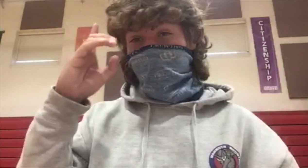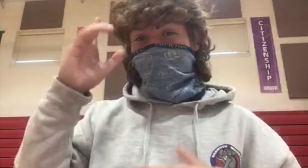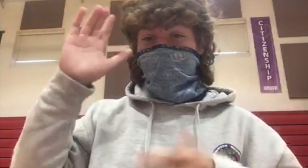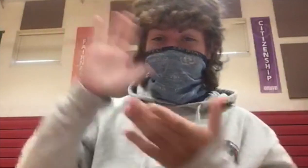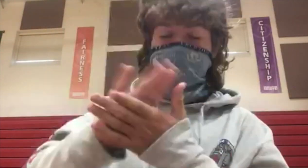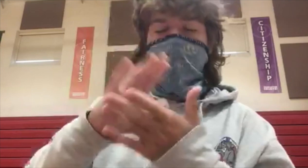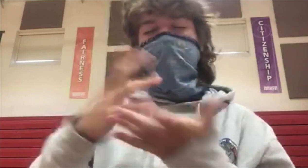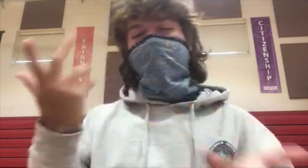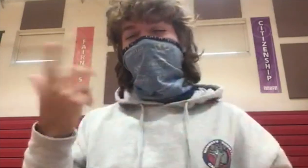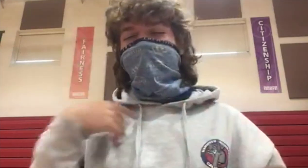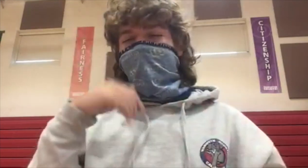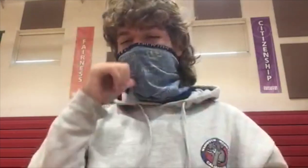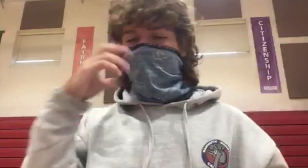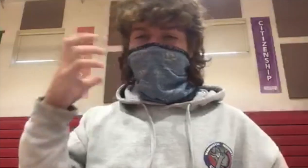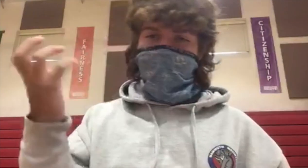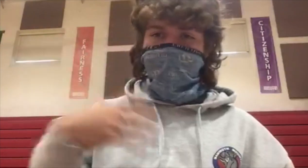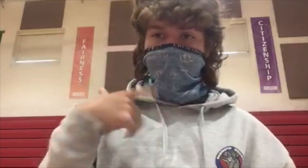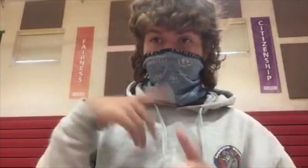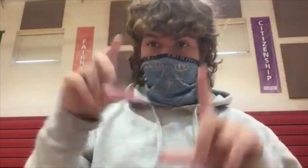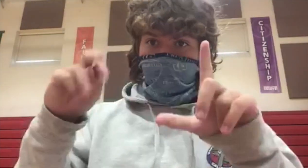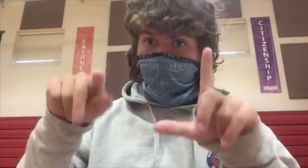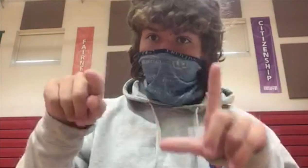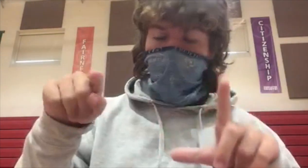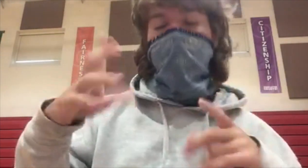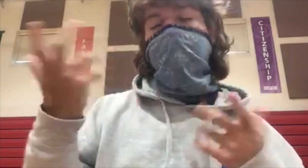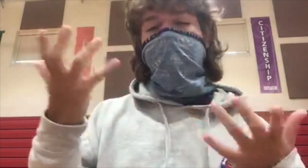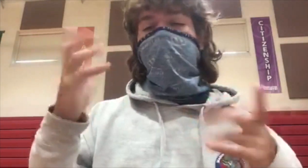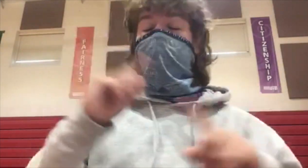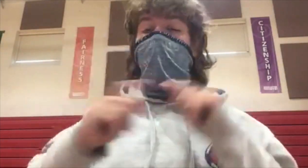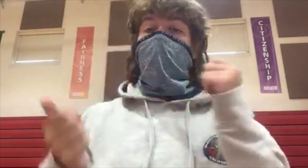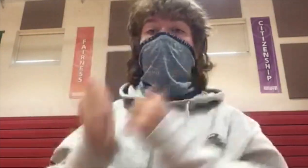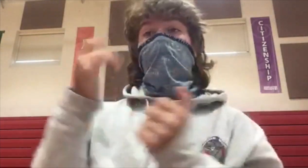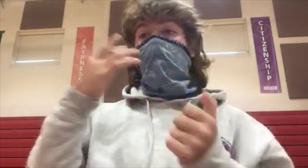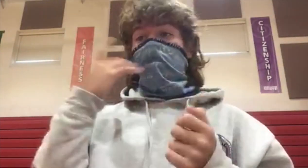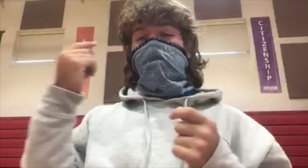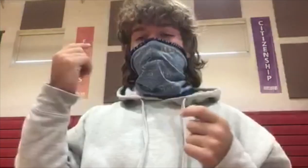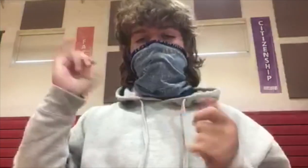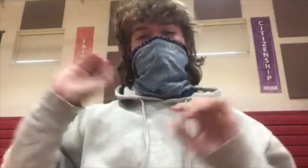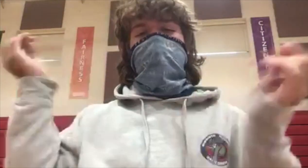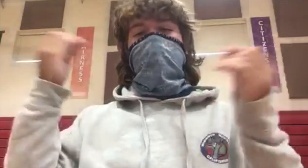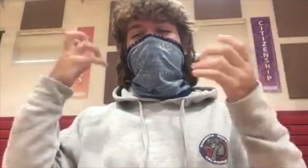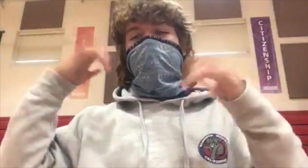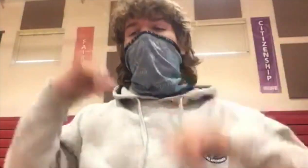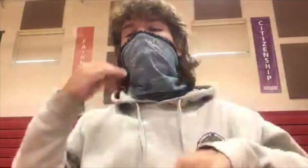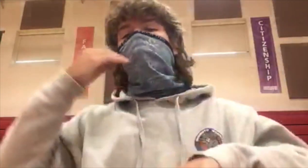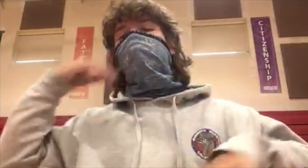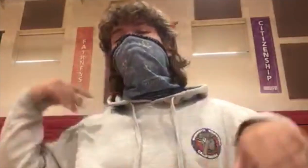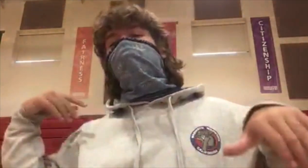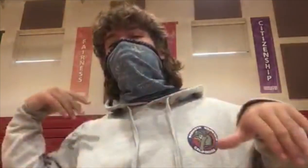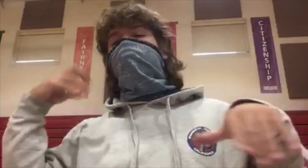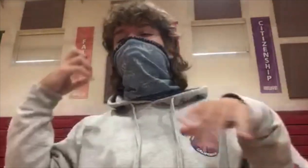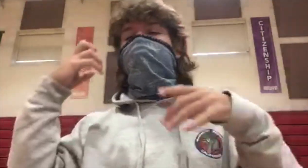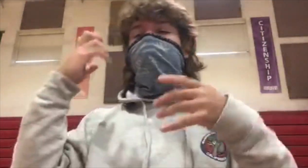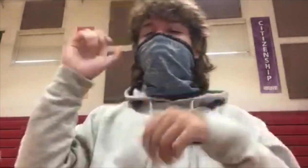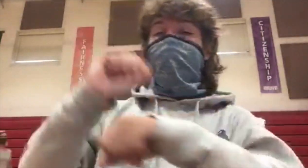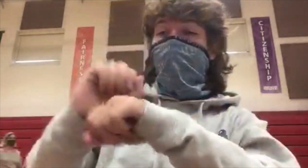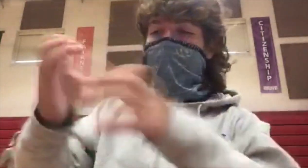But for academics, yet not a fan. I'd rather not do a screen, but. Staying home is cool,